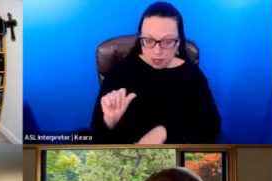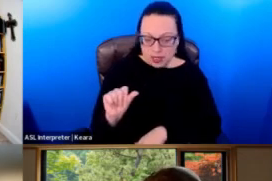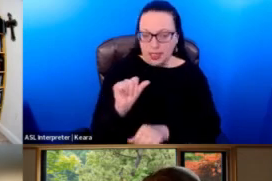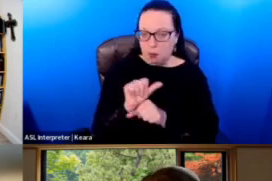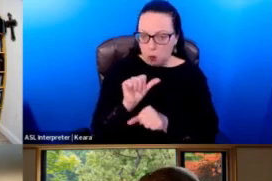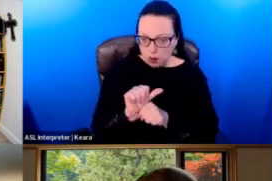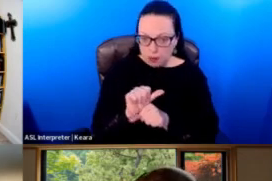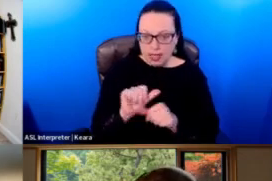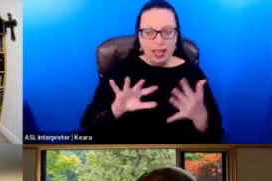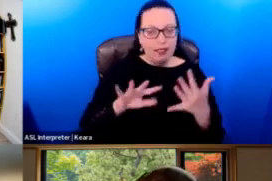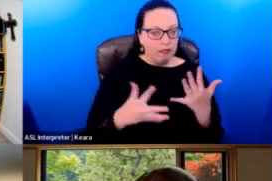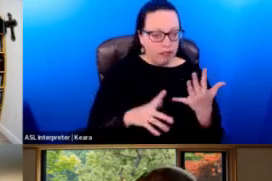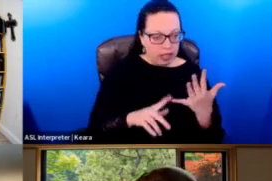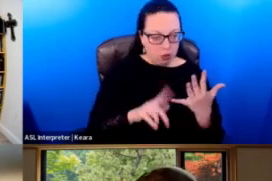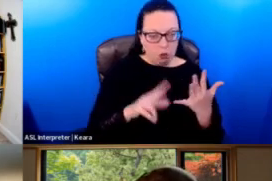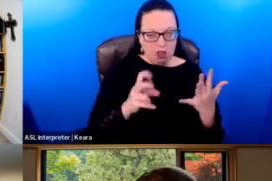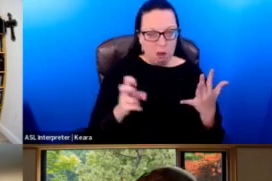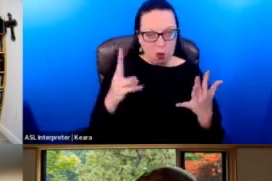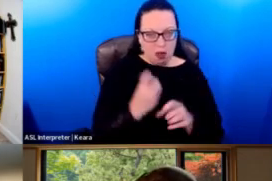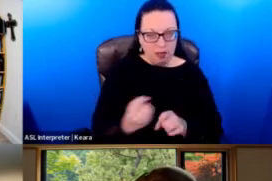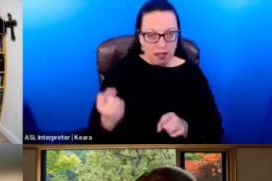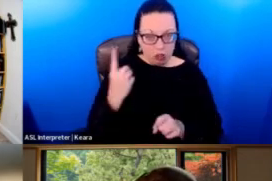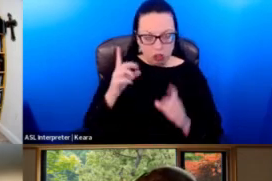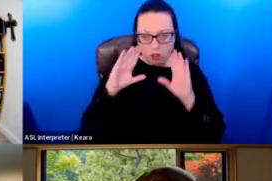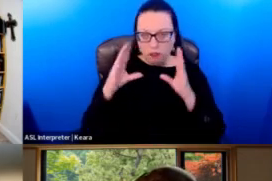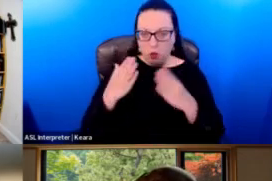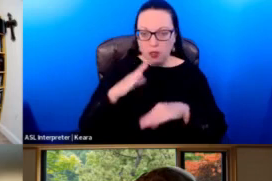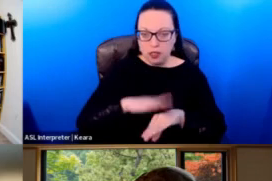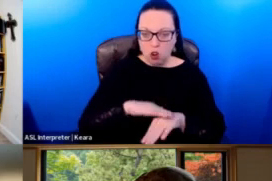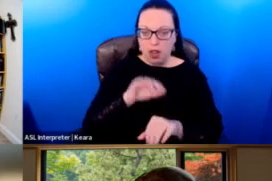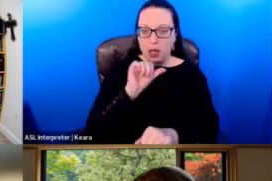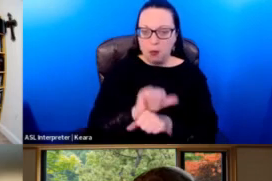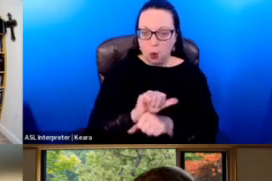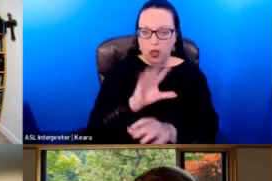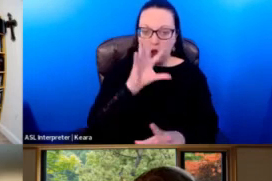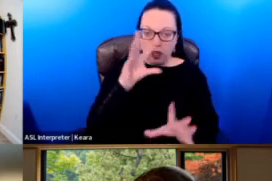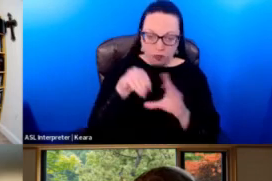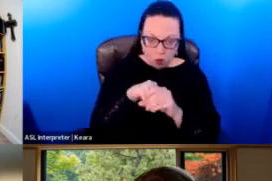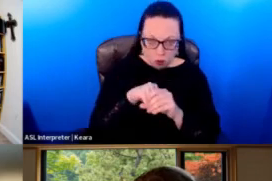focused on employer engagement. So taking grantees through a process of examining what those